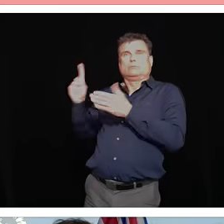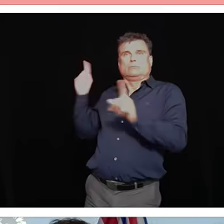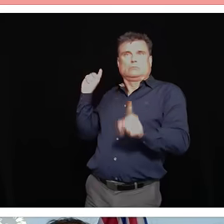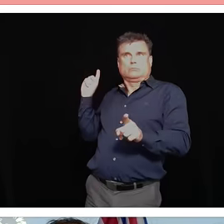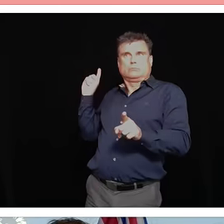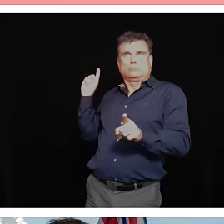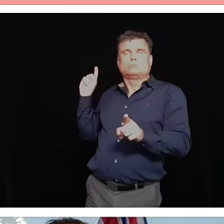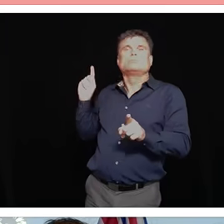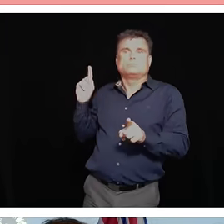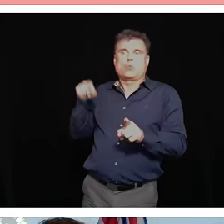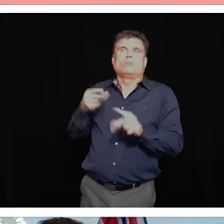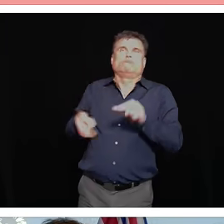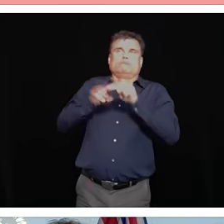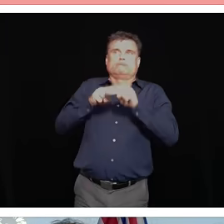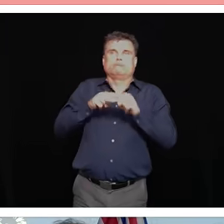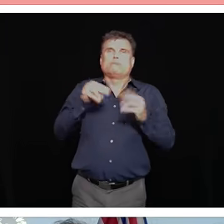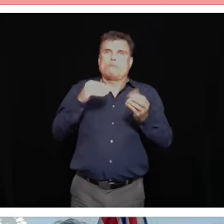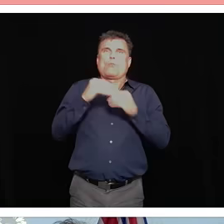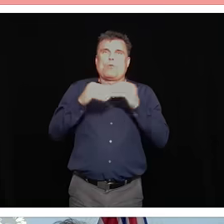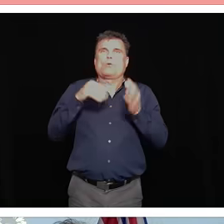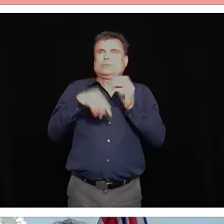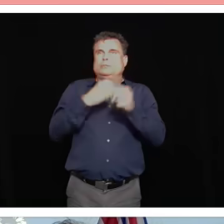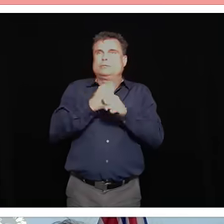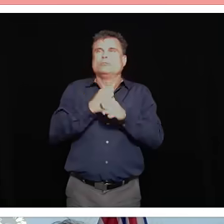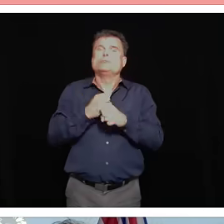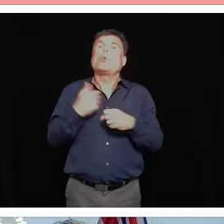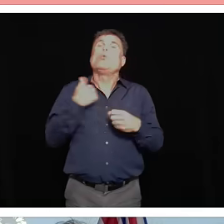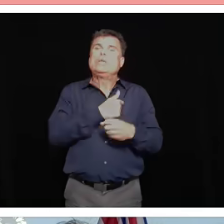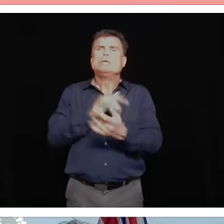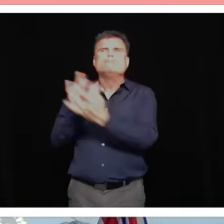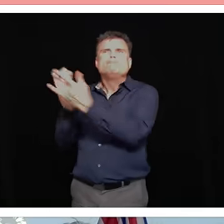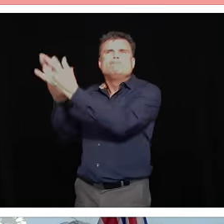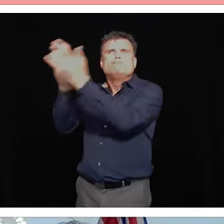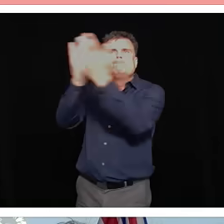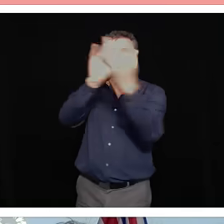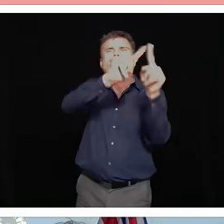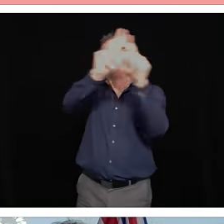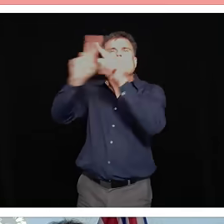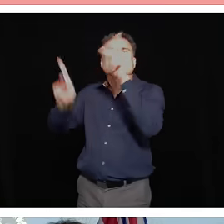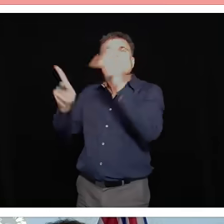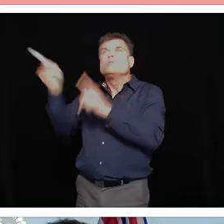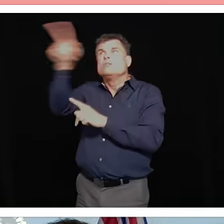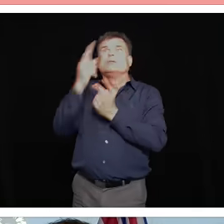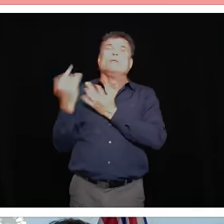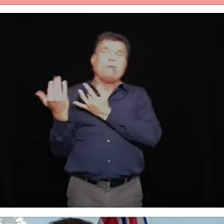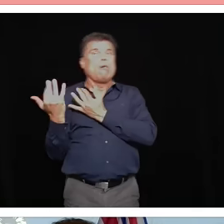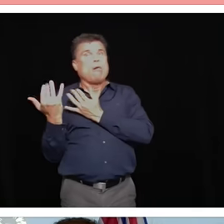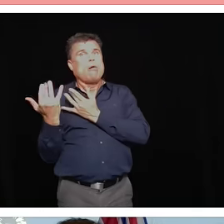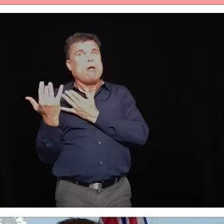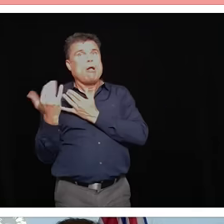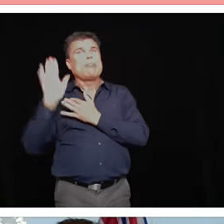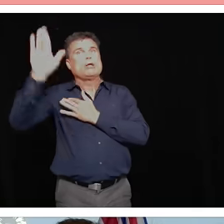people outside of our bubbles. And we talked about the importance of wearing masks when you cannot maintain that.